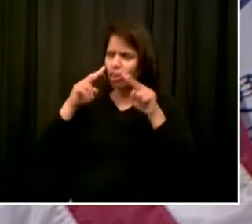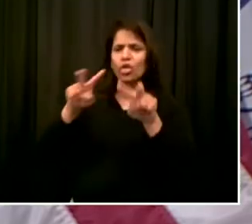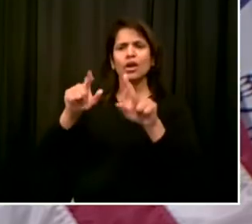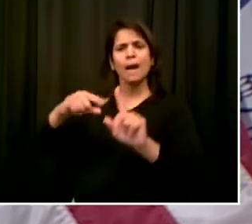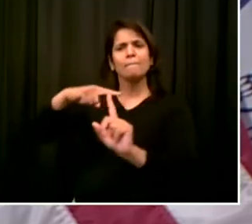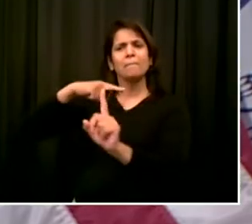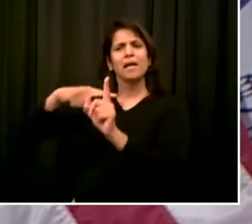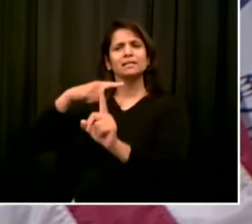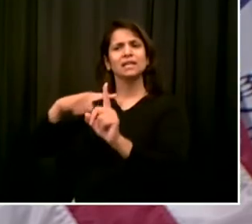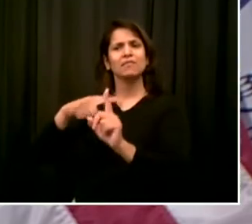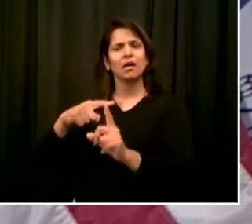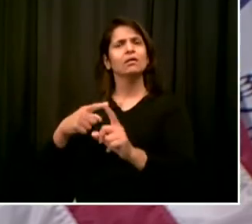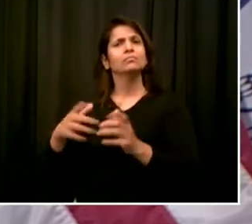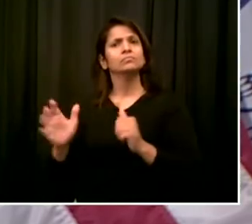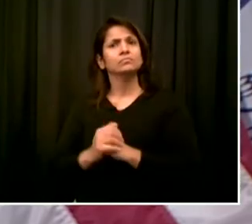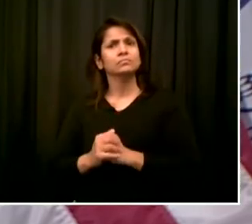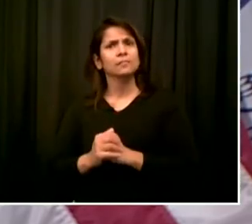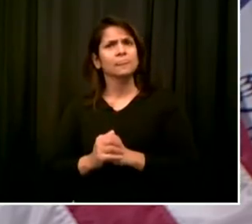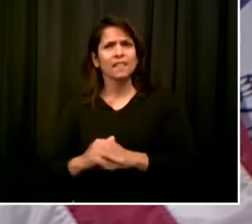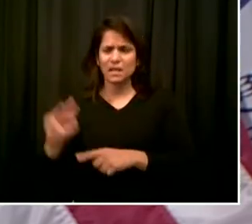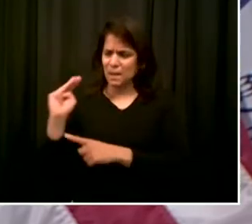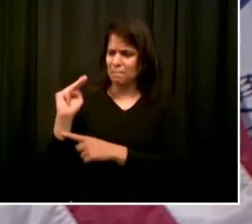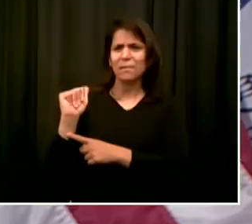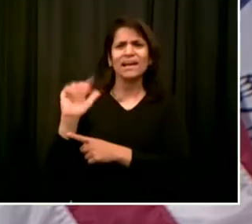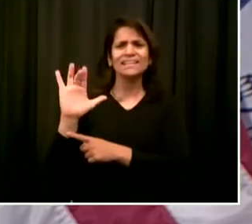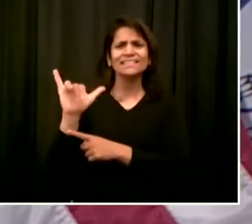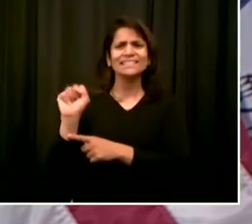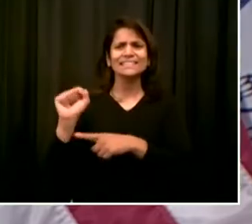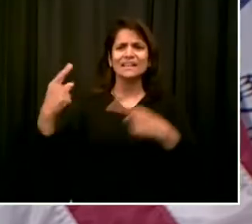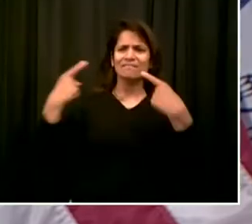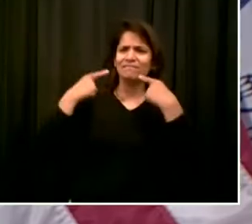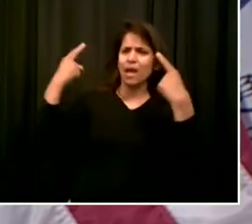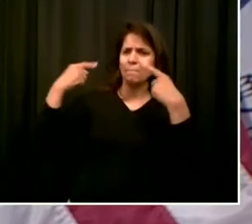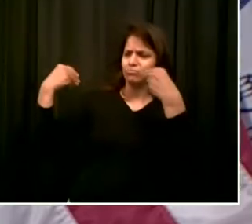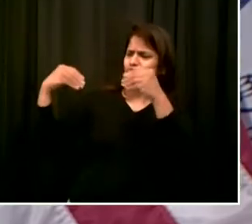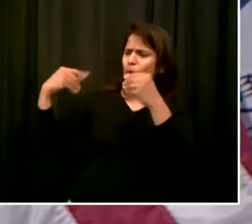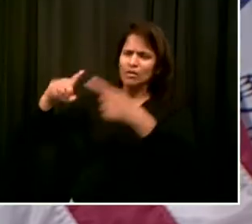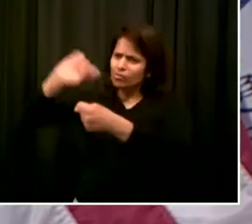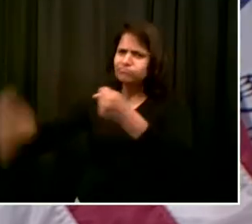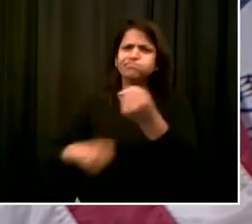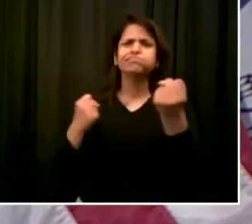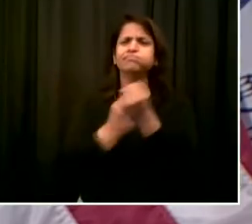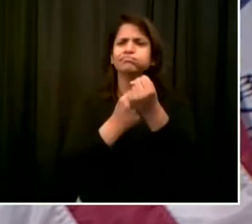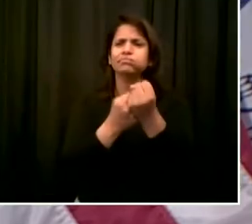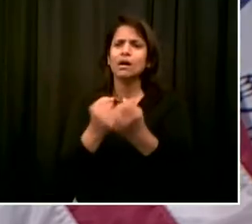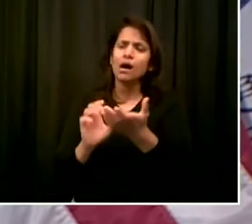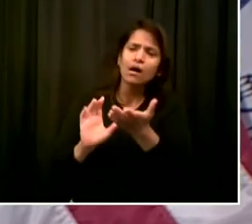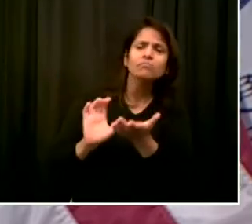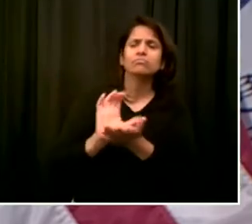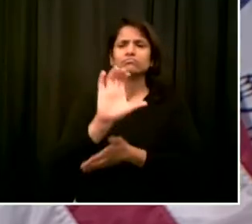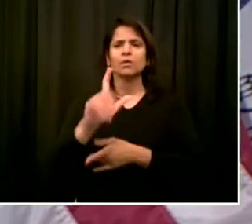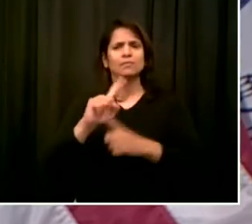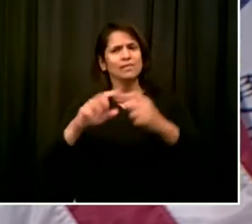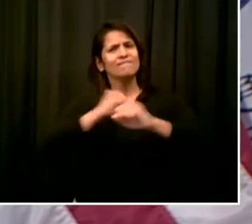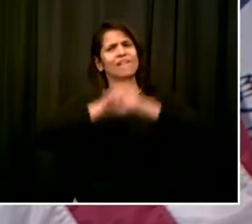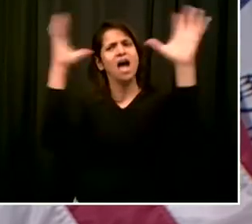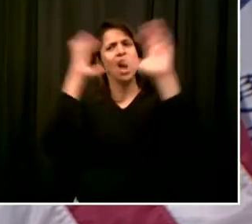IT IS A MESSAGE TO THE NATION, THE STRENGTH OF NEW RYOK ICTY AND ALSO AN OPPORTUNITY FOR US TO CELEBRATE OUR COUNTRY AS WE ARE IN CRISIS AND HAVE A MOMENT